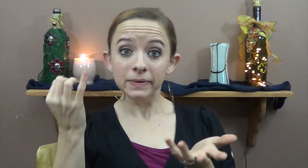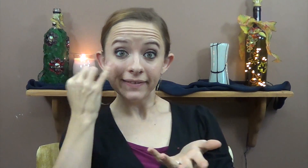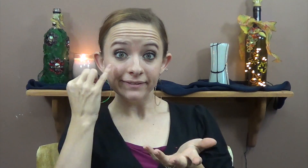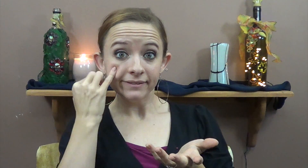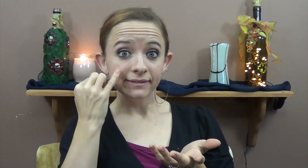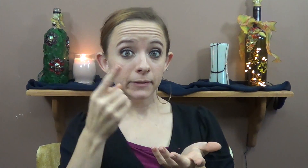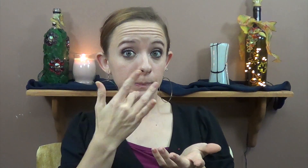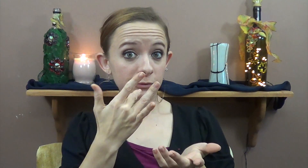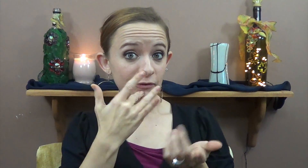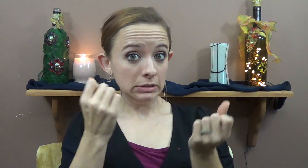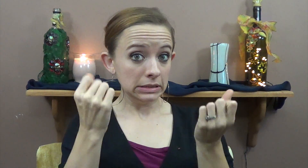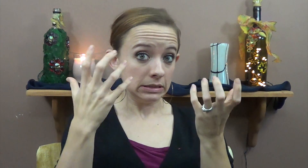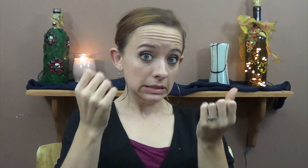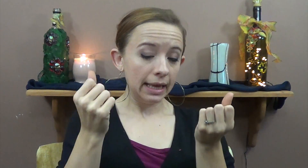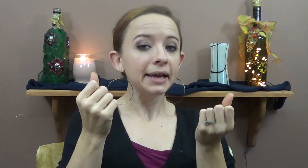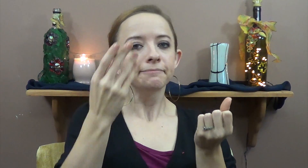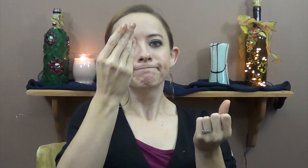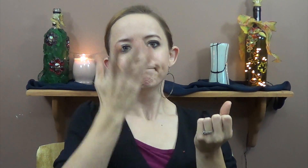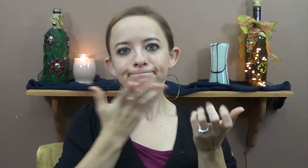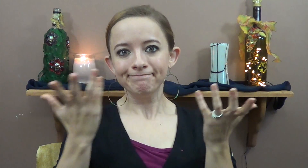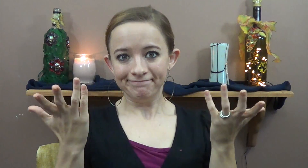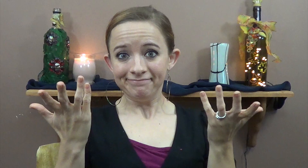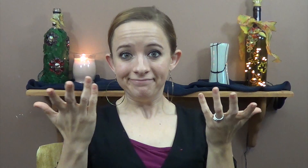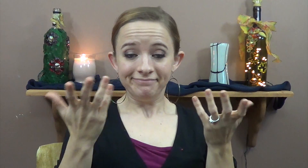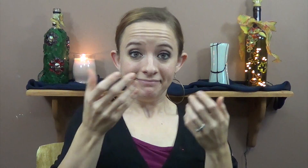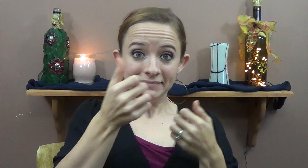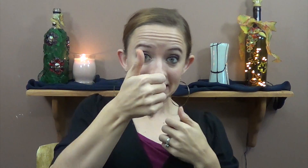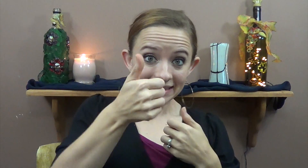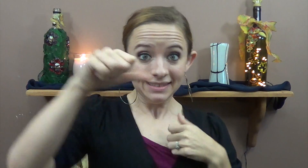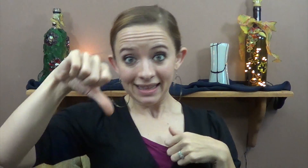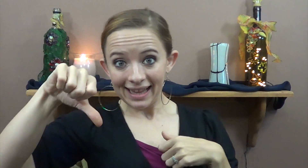CC. So if you prefer that I'm signing let me know!